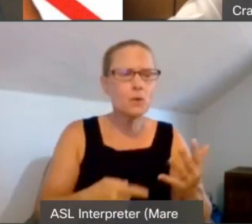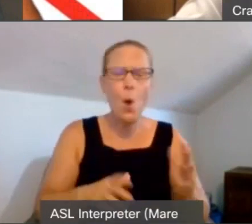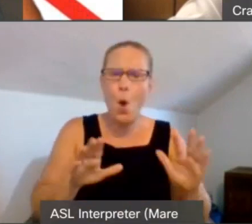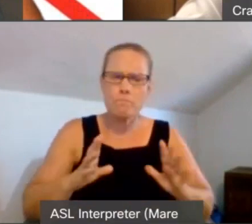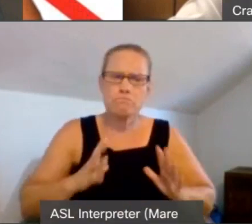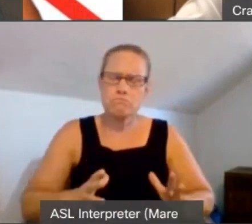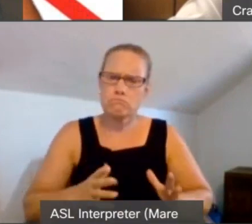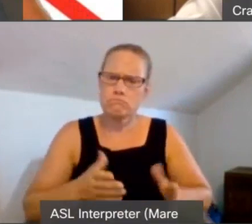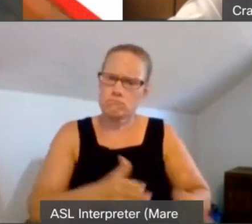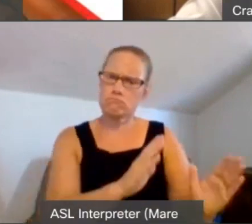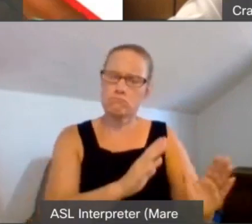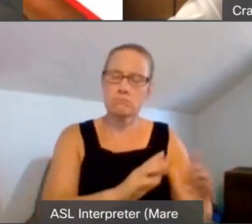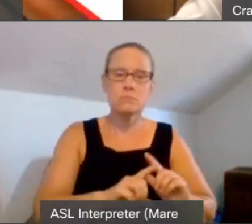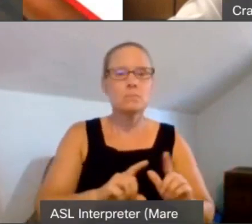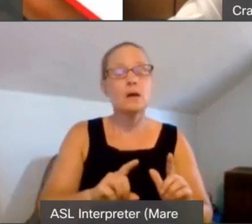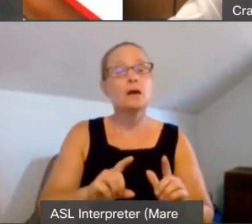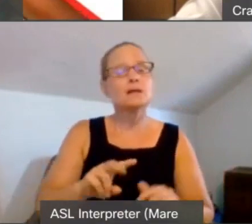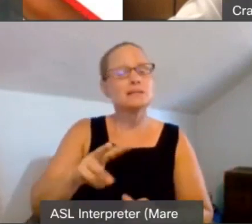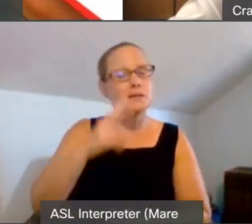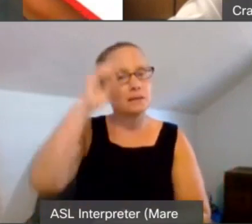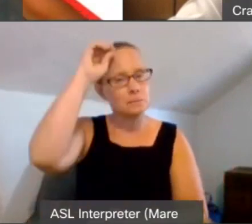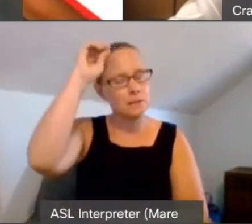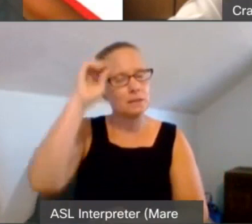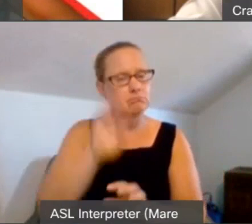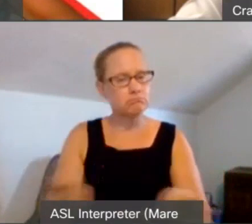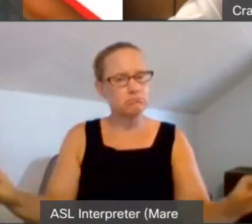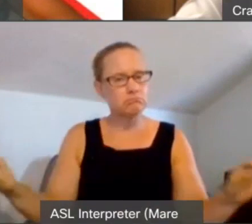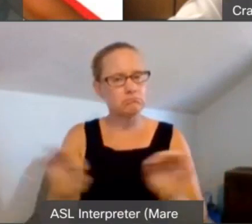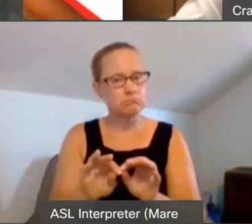but getting a second opinion about whether someone